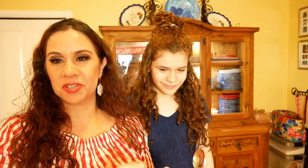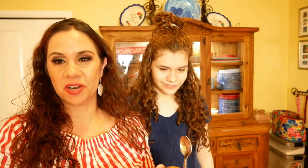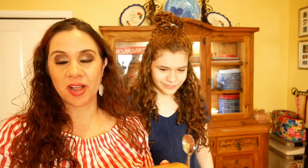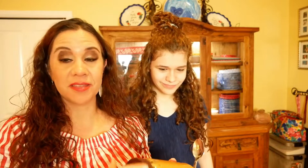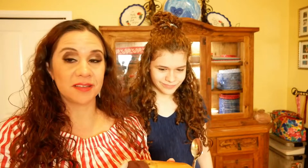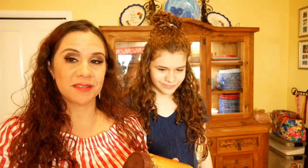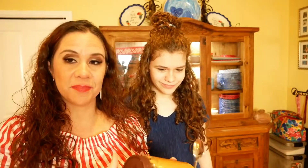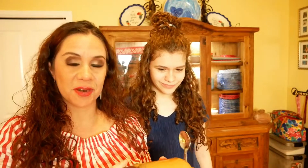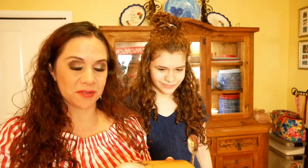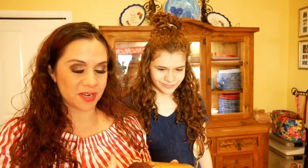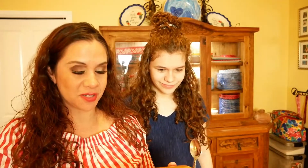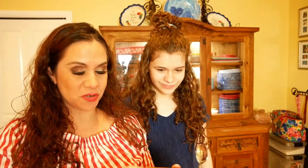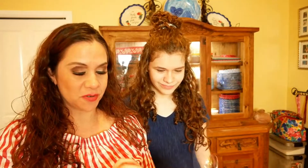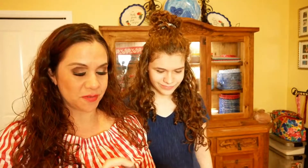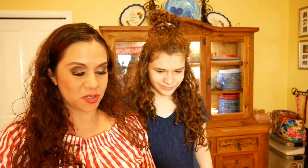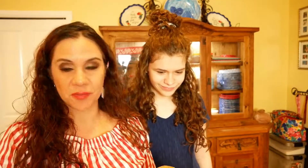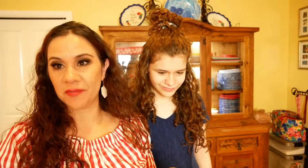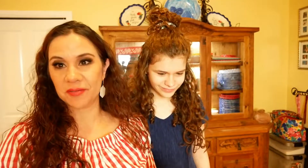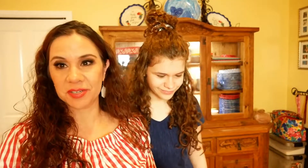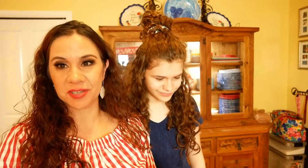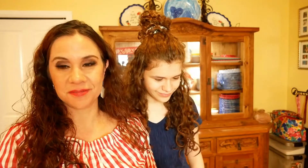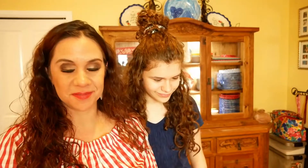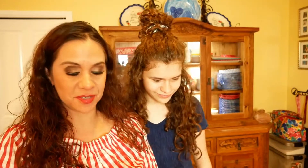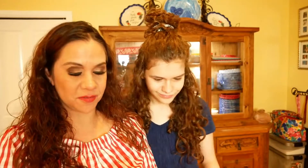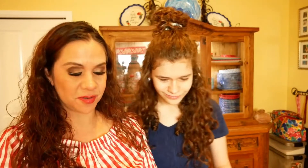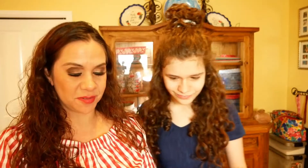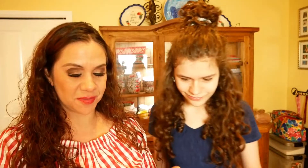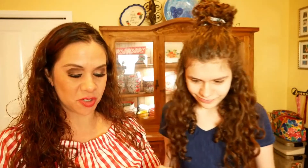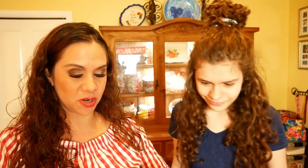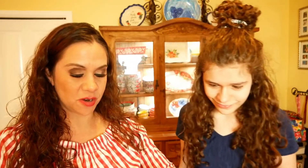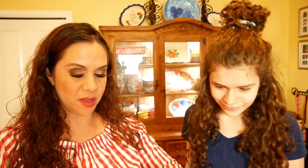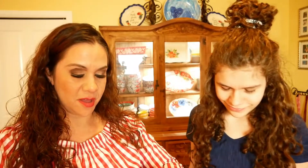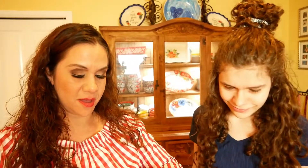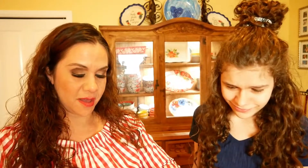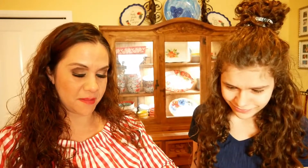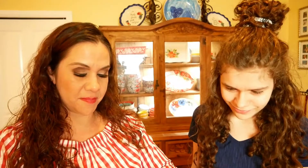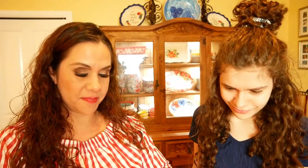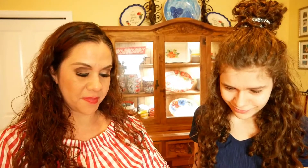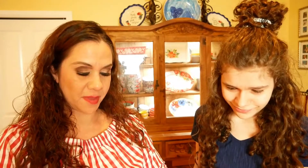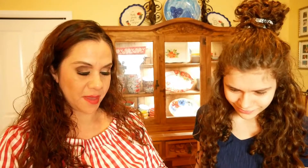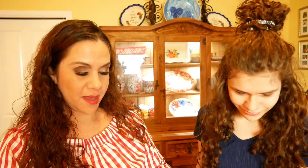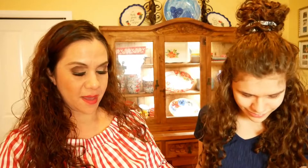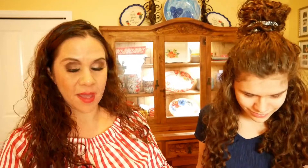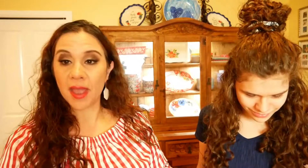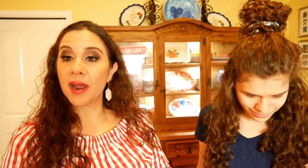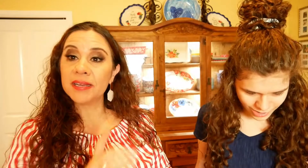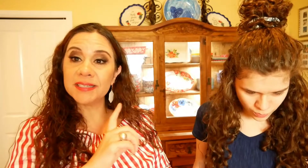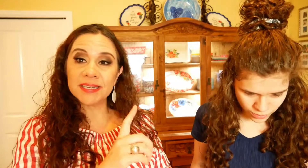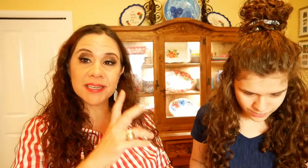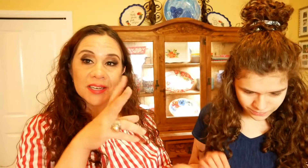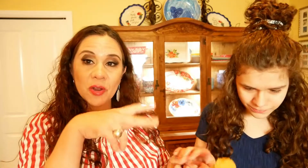sugar i think the better the natural i'm sure my vet would i don't use a lot of sugar um and i did